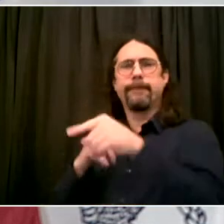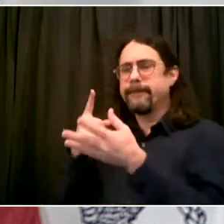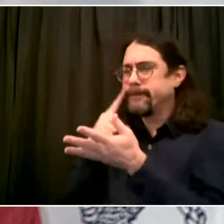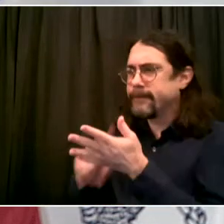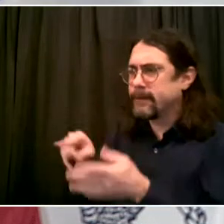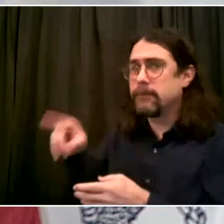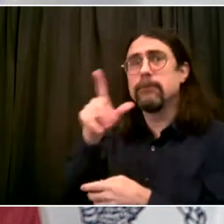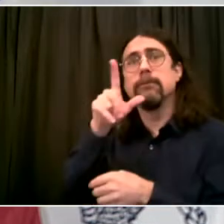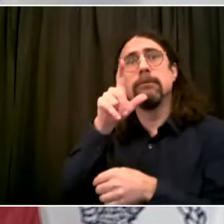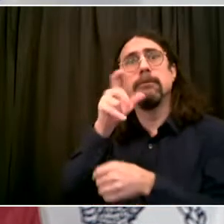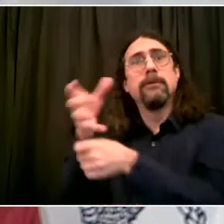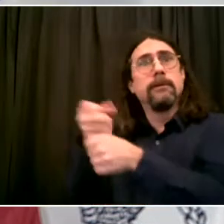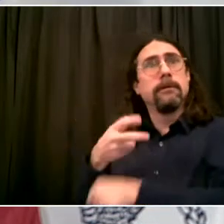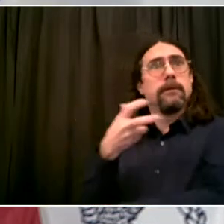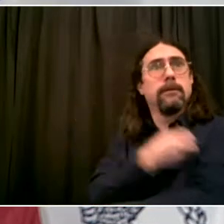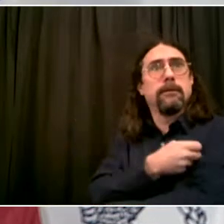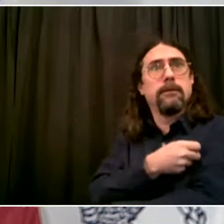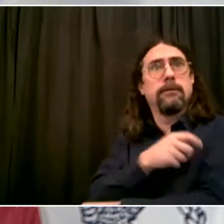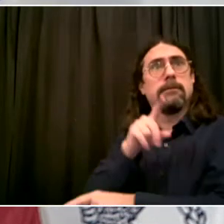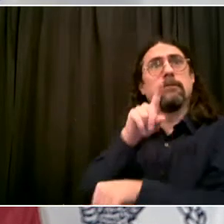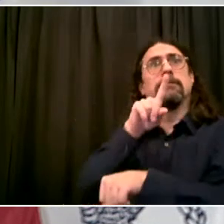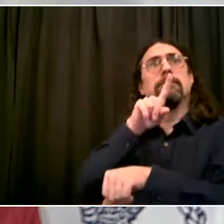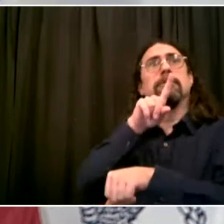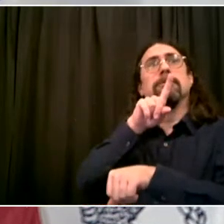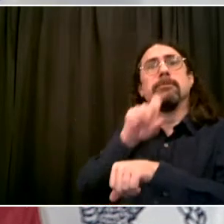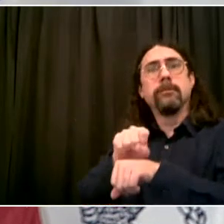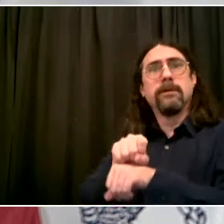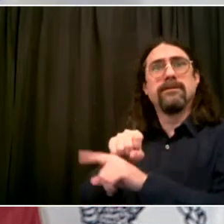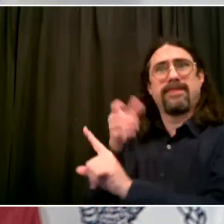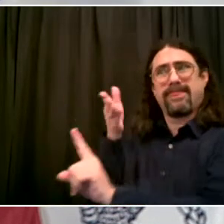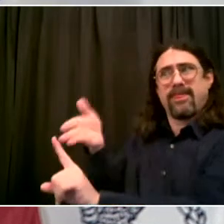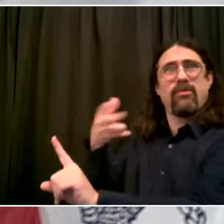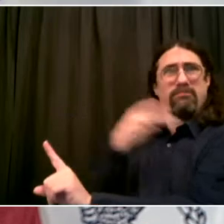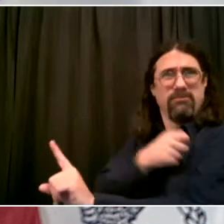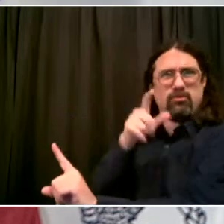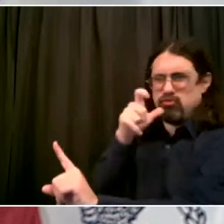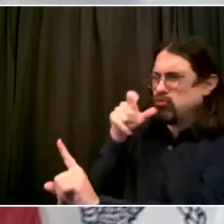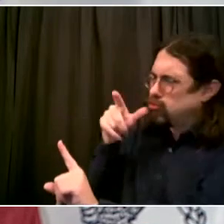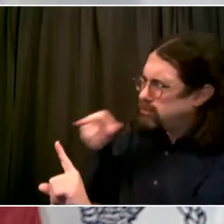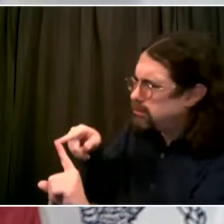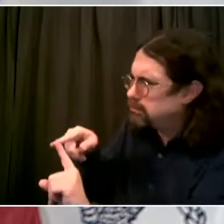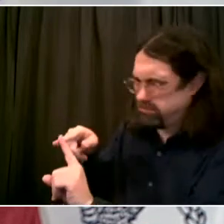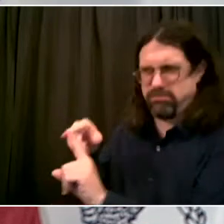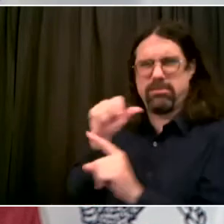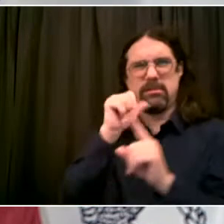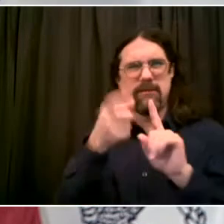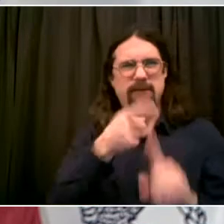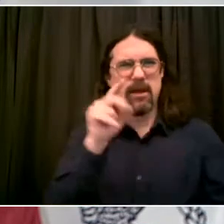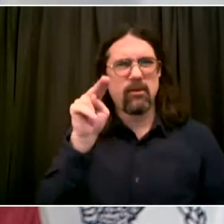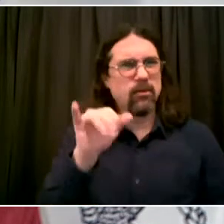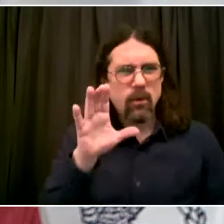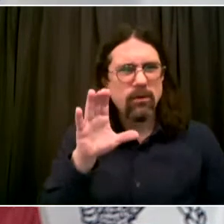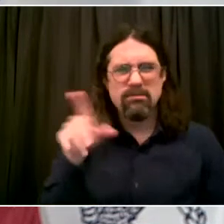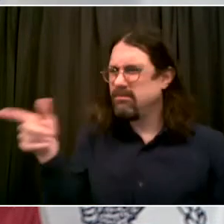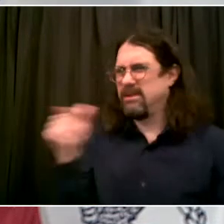RRCEEIIVING G HSOTS WERE FROM OUTSIDE OF THE COMMUNITY, MANY OF TTHEM WERE NOT